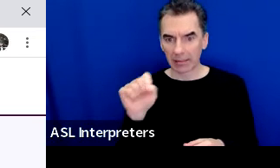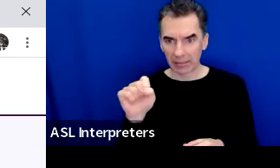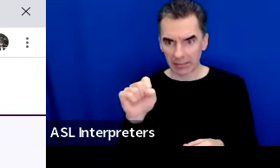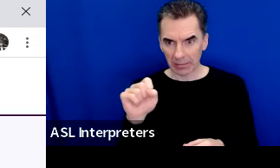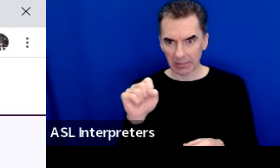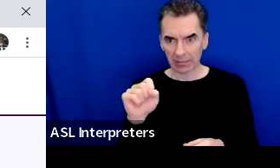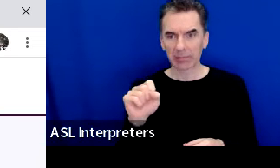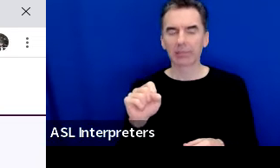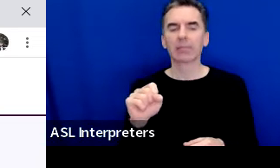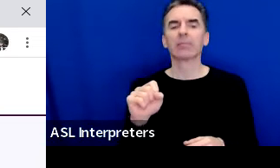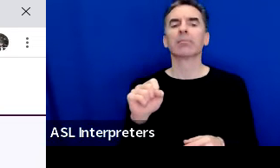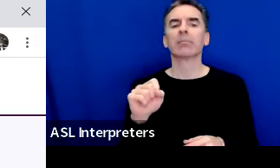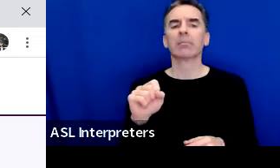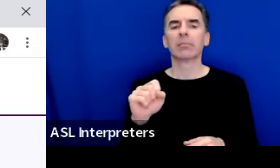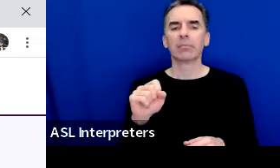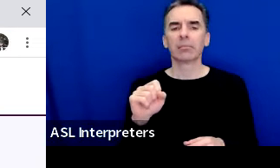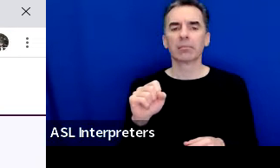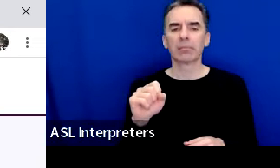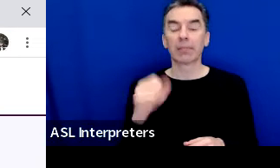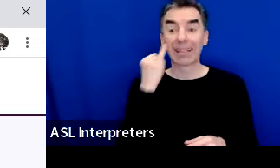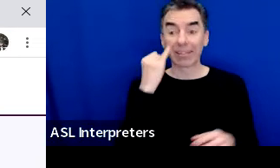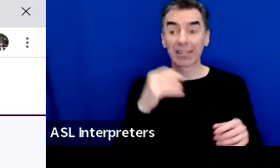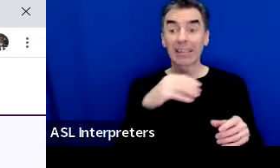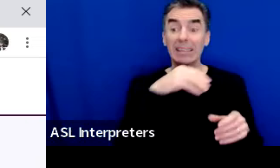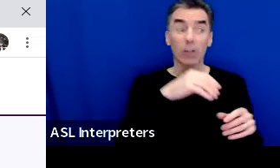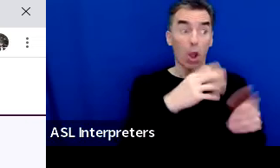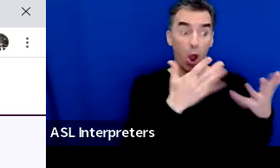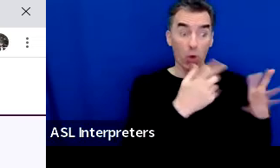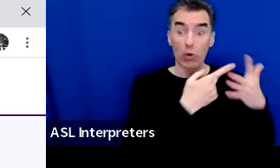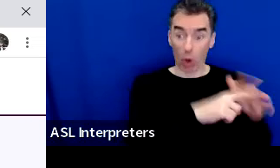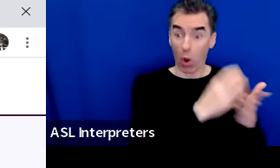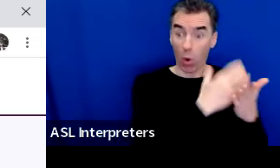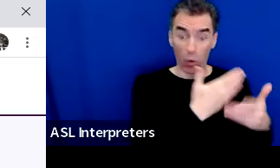But of course, it's in progress. You can't for good reason. You can't go and change the whole course.